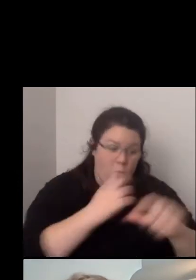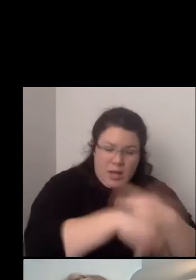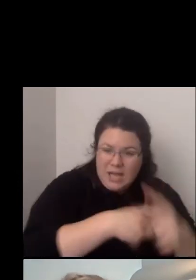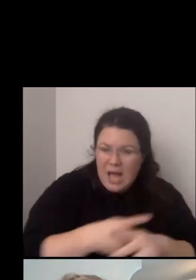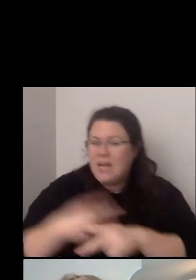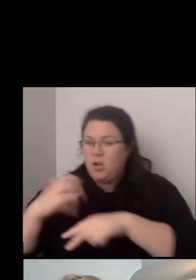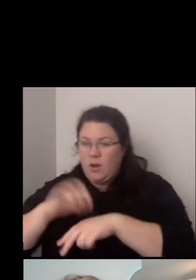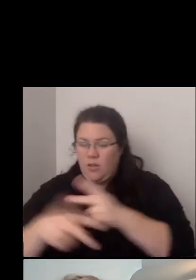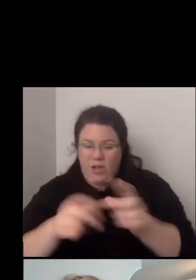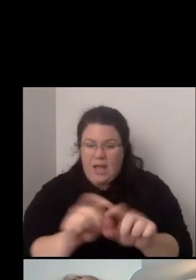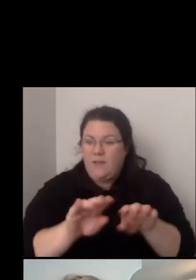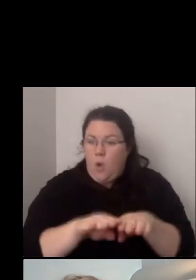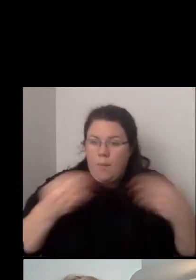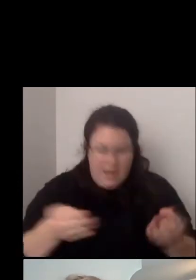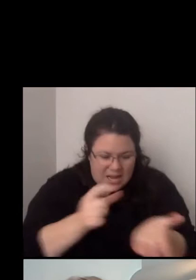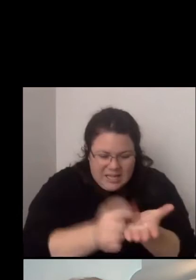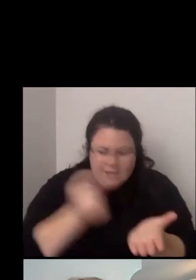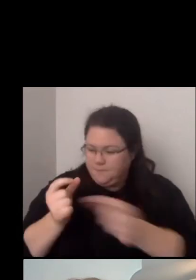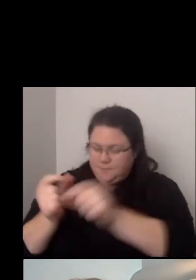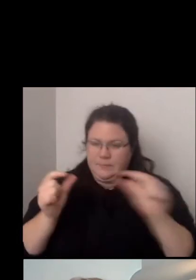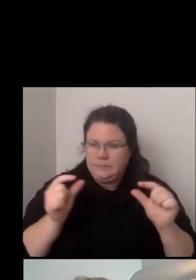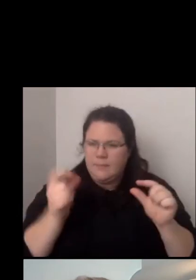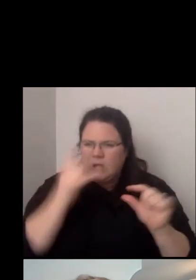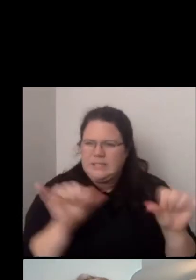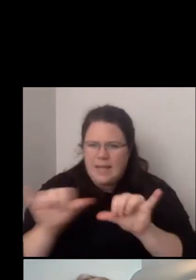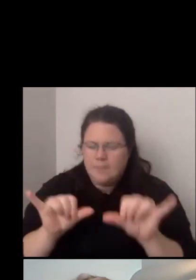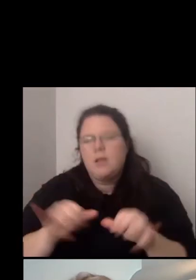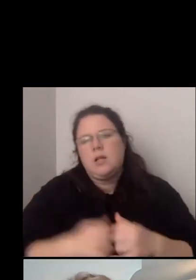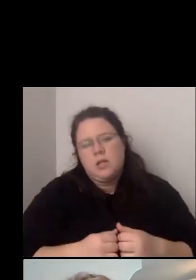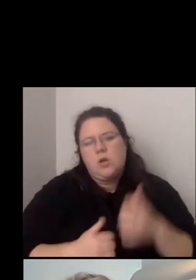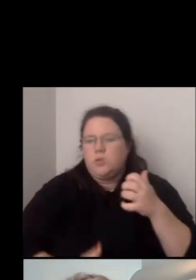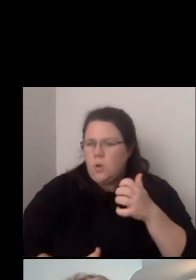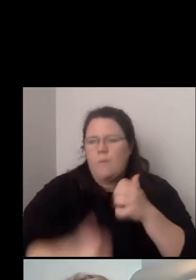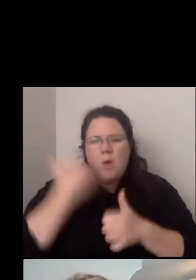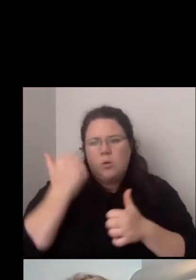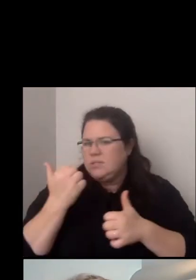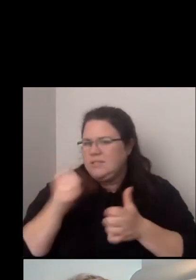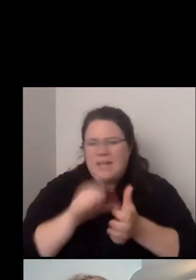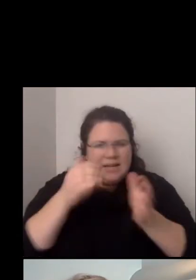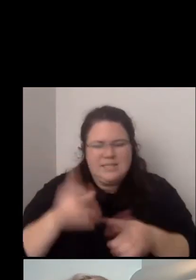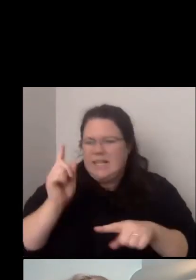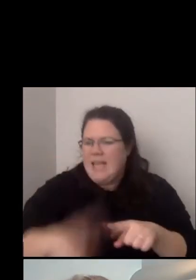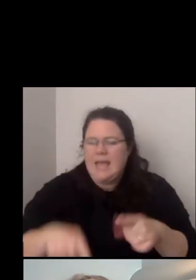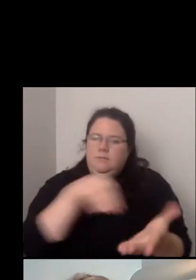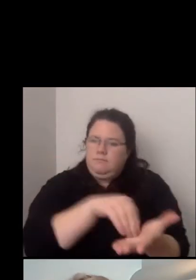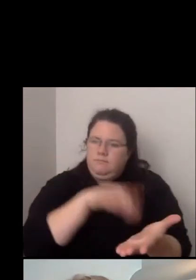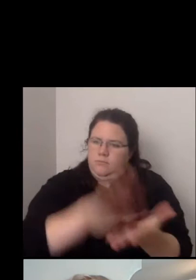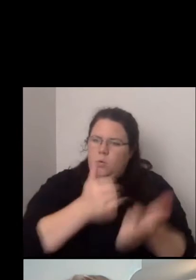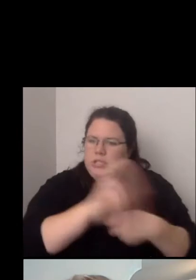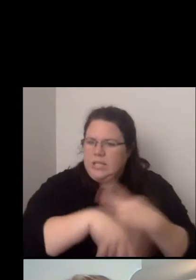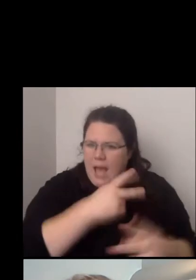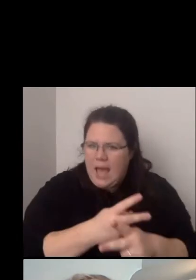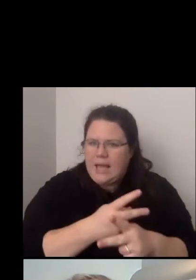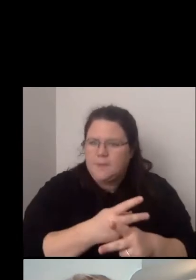So most archaeological reports don't or can't report the species, and you just see reference to the genus, Vitis.